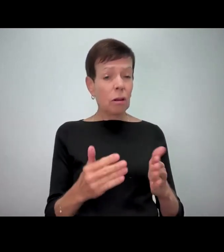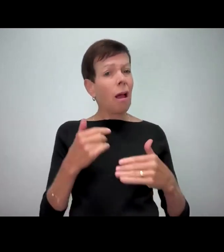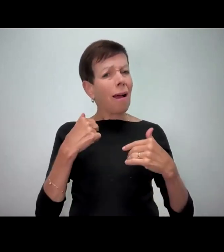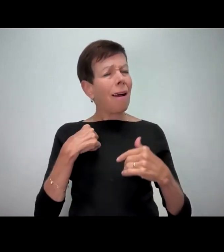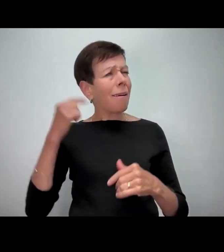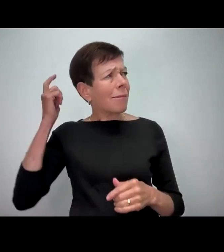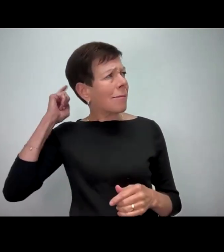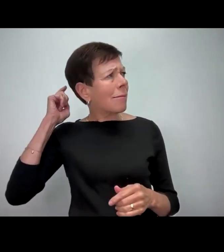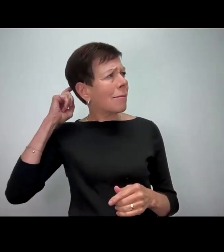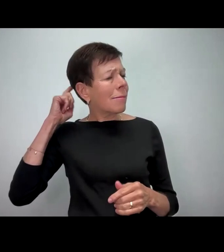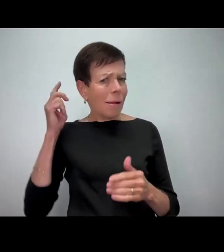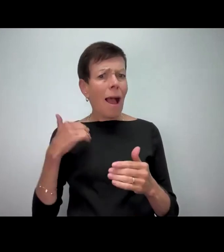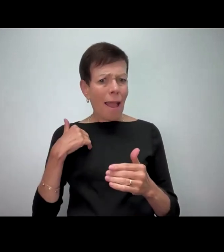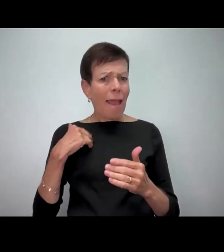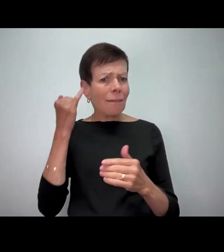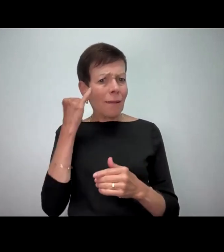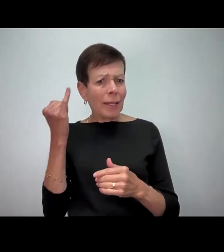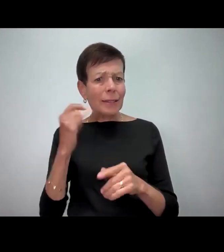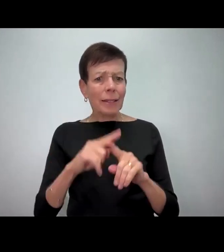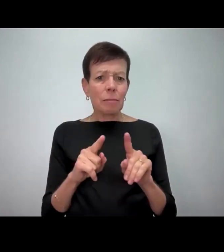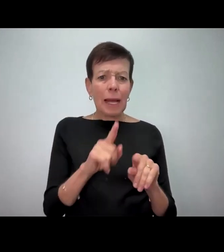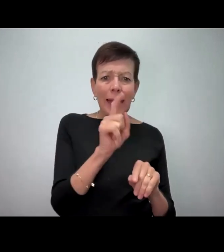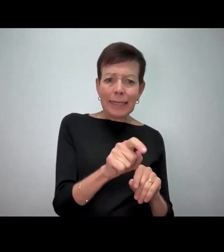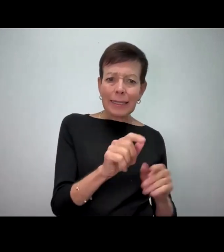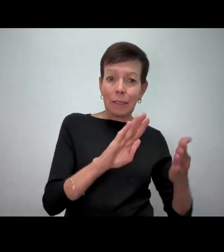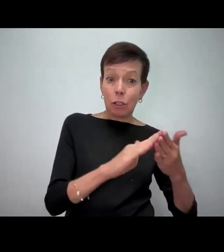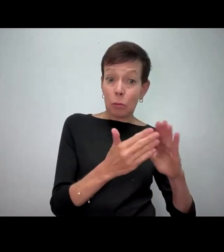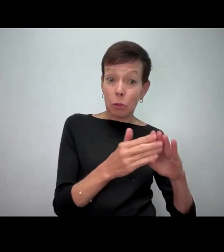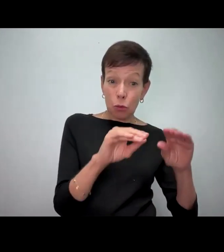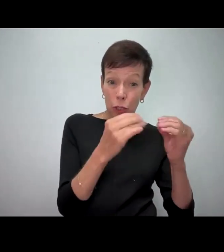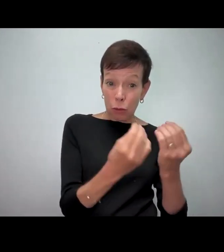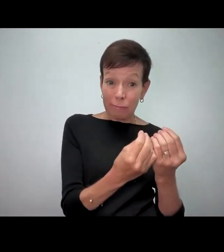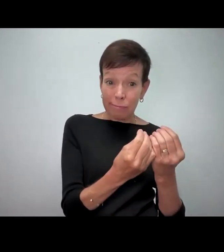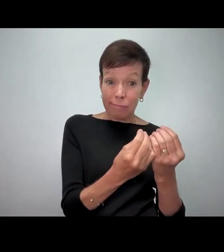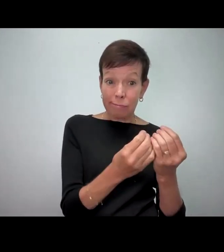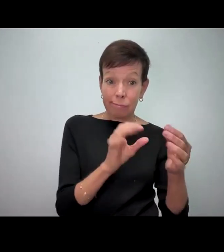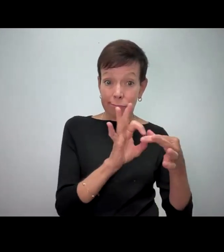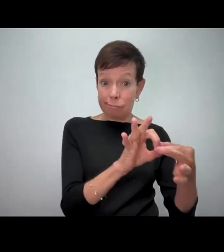community organization to work with, a great place to start is community associations and